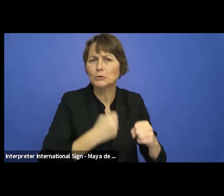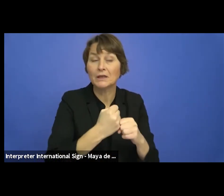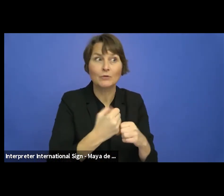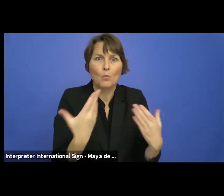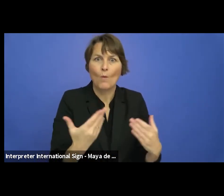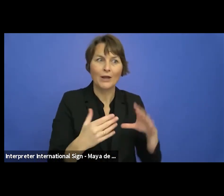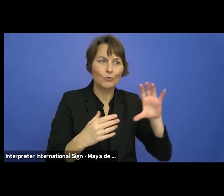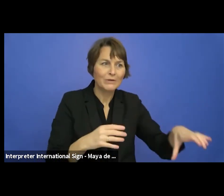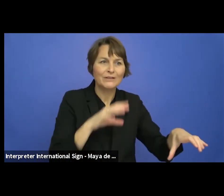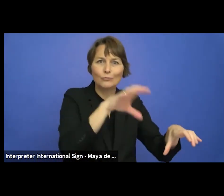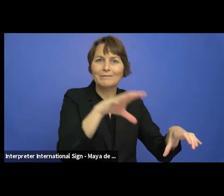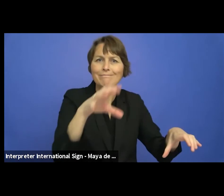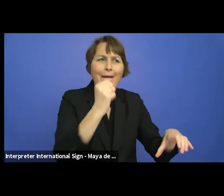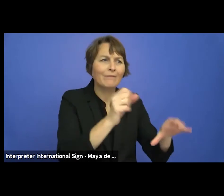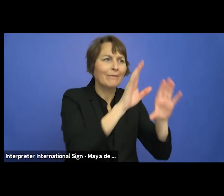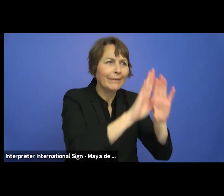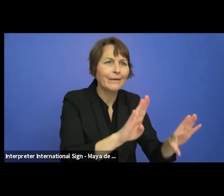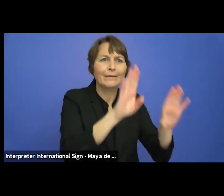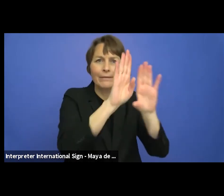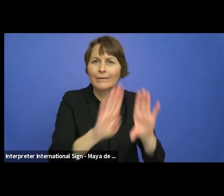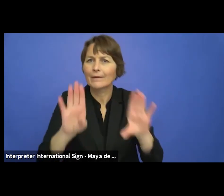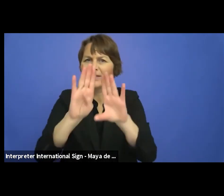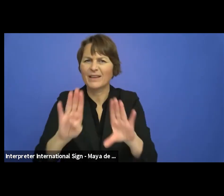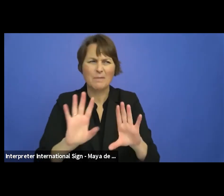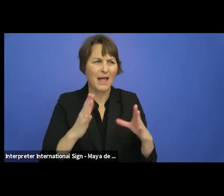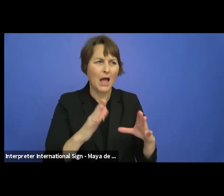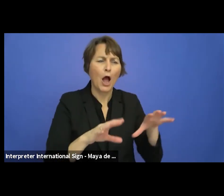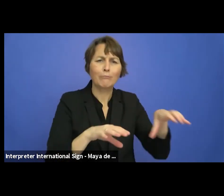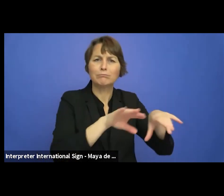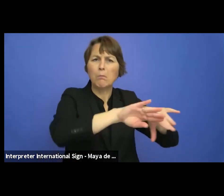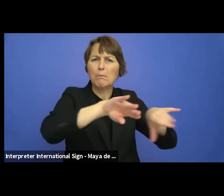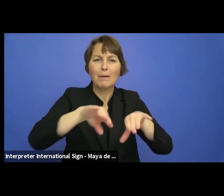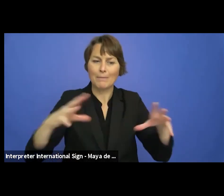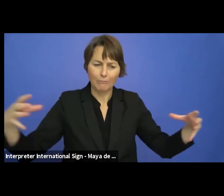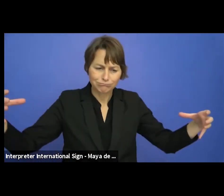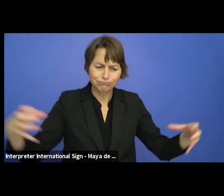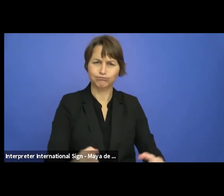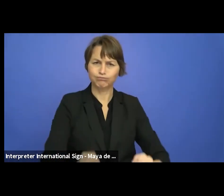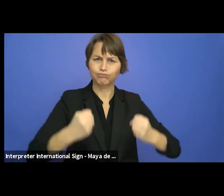but we need to strengthen this and I invite you really to follow this closely. It will certainly